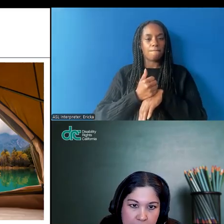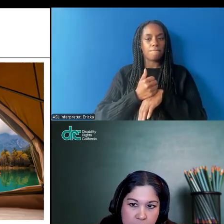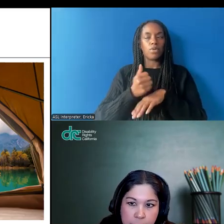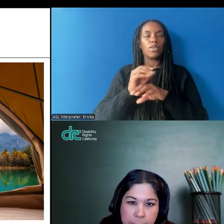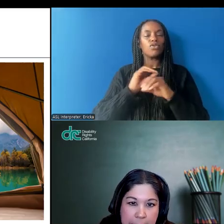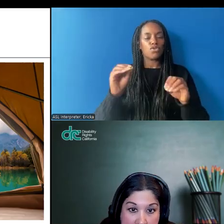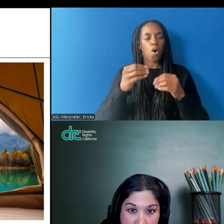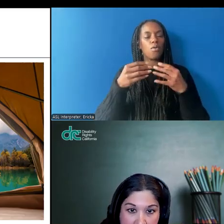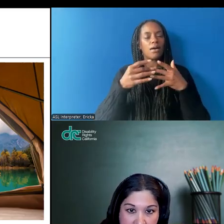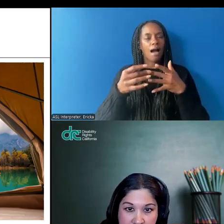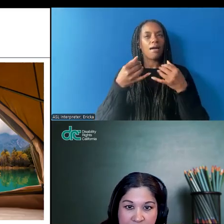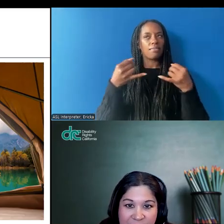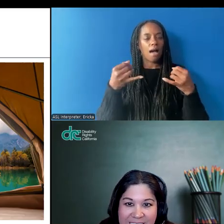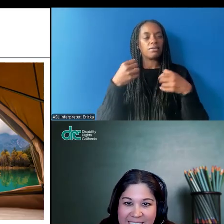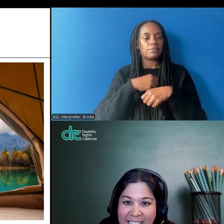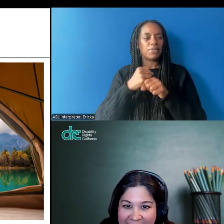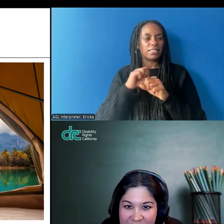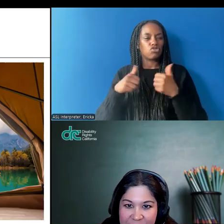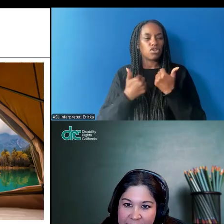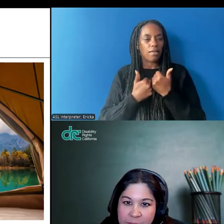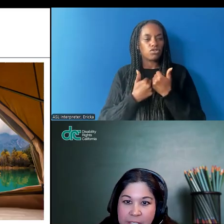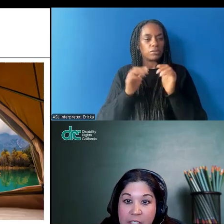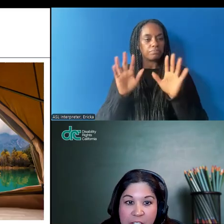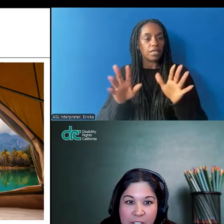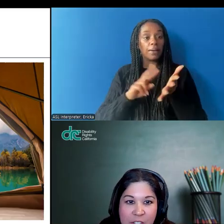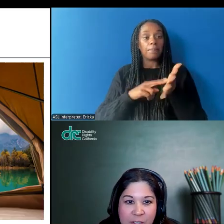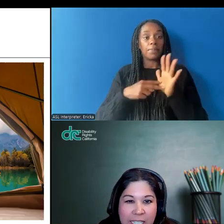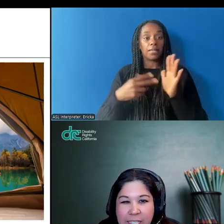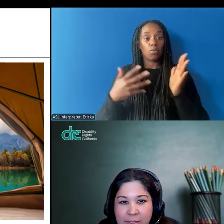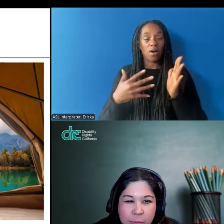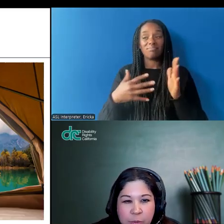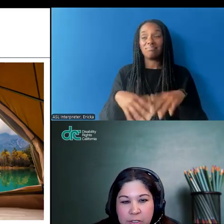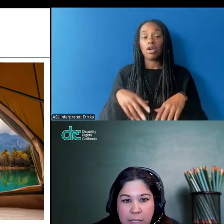So basically, Regional Centers didn't have vendors or any real type